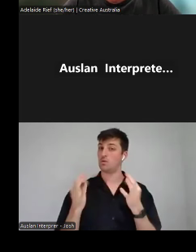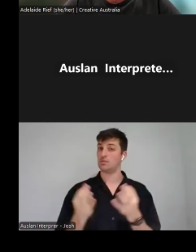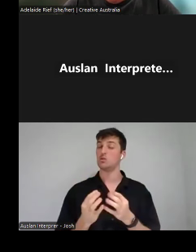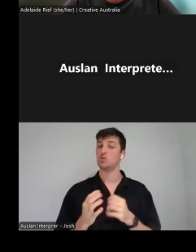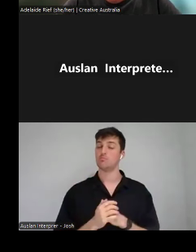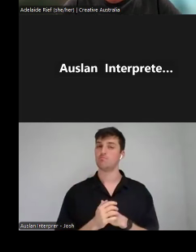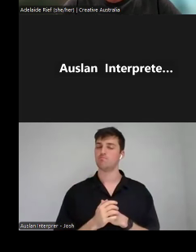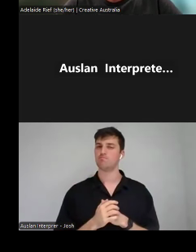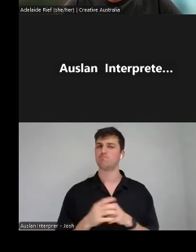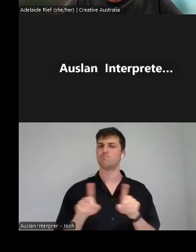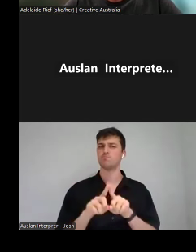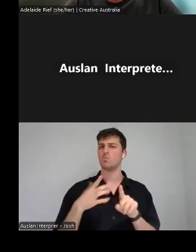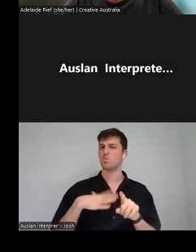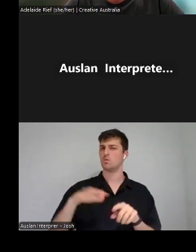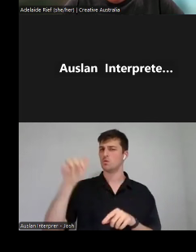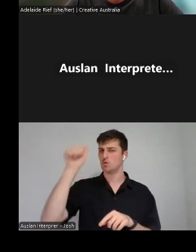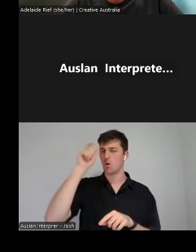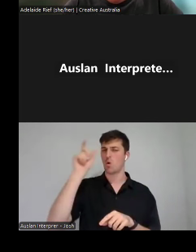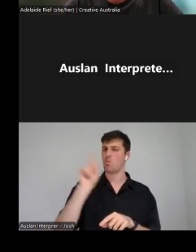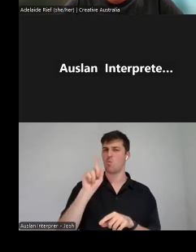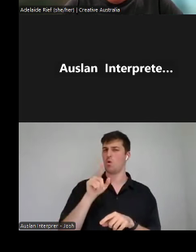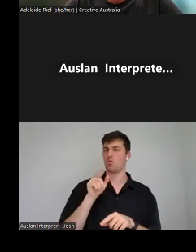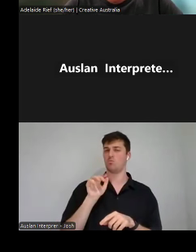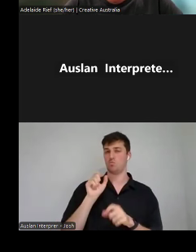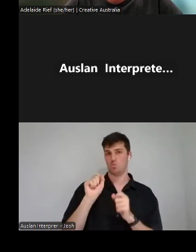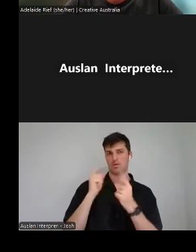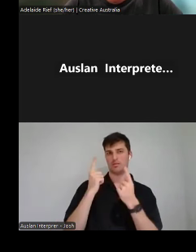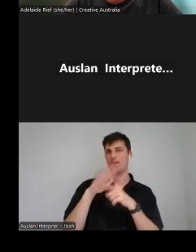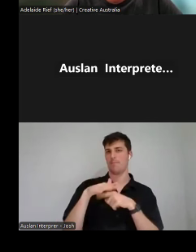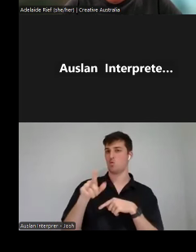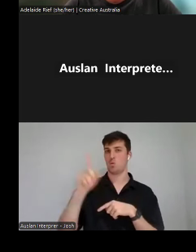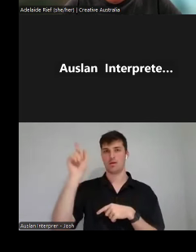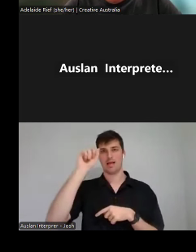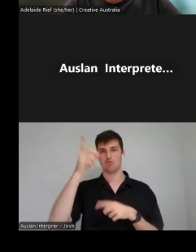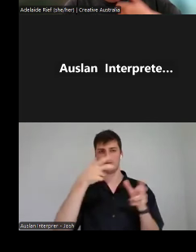want to know what you know about your governance capability needs. So if you're thinking,